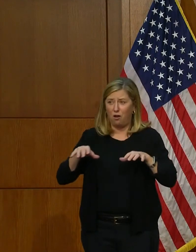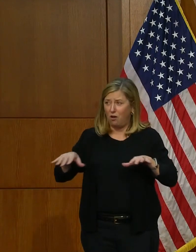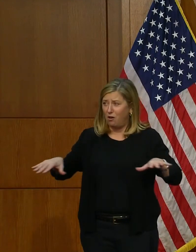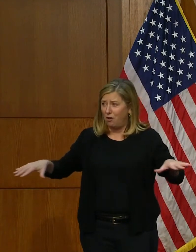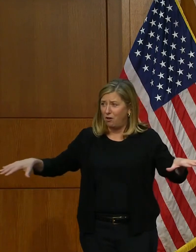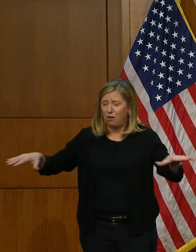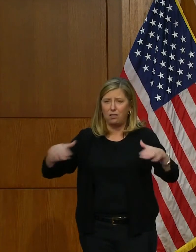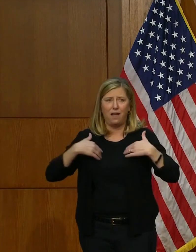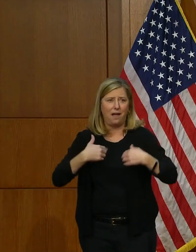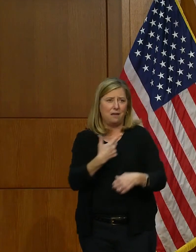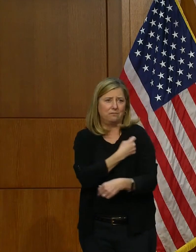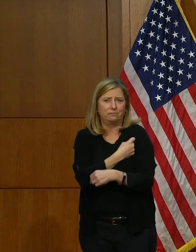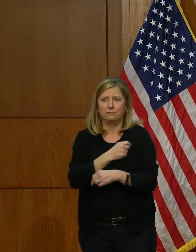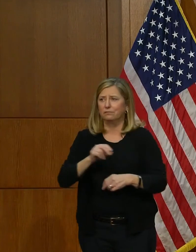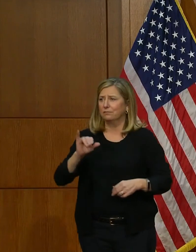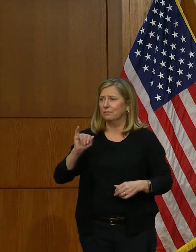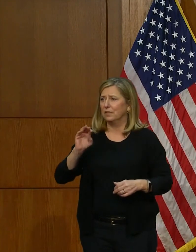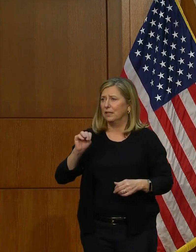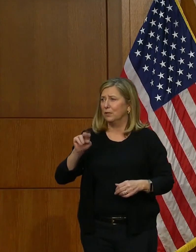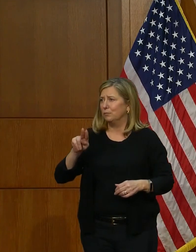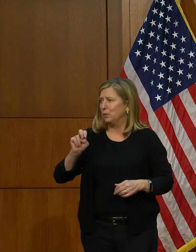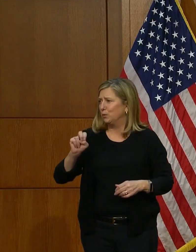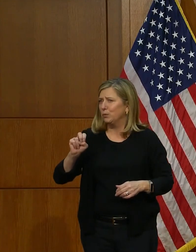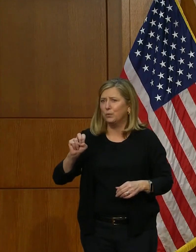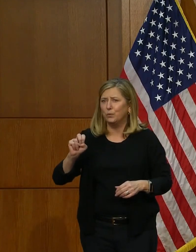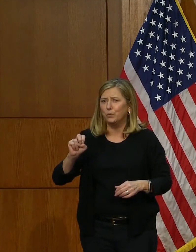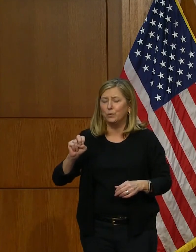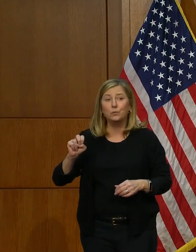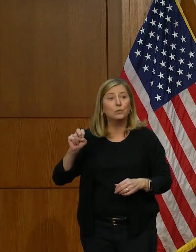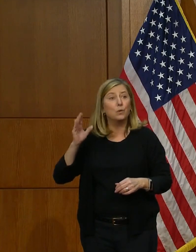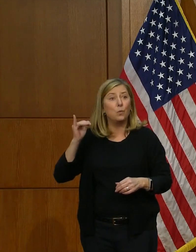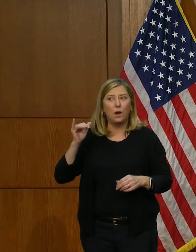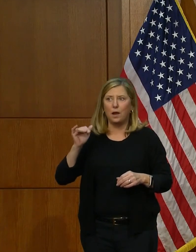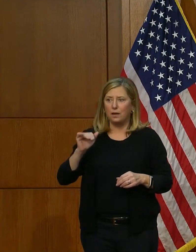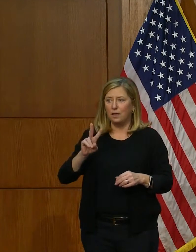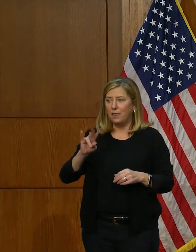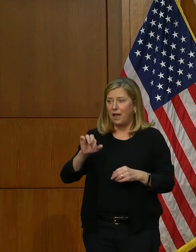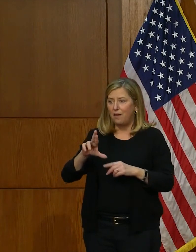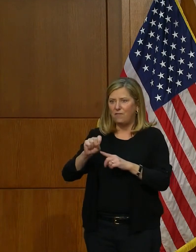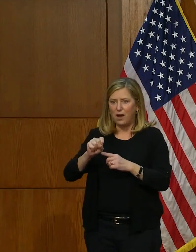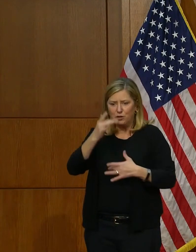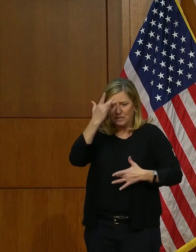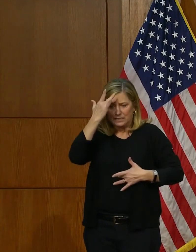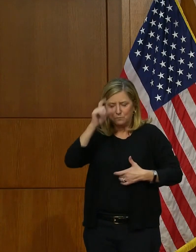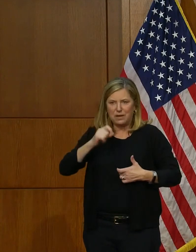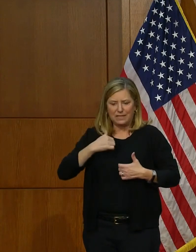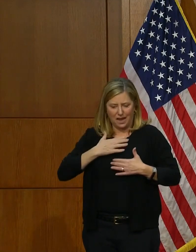A ZAJEDNO STATEMENT IS WHEN WE REACH HERD IMMUNITY AND THE REASON THAT'S SO IMPORTANT. THE